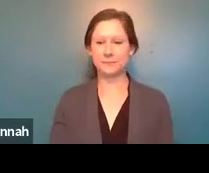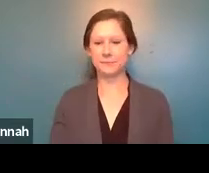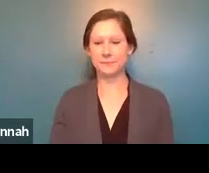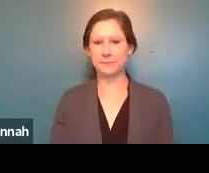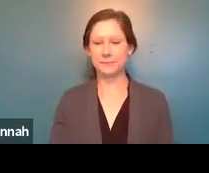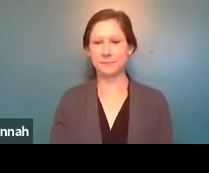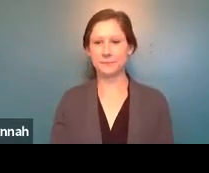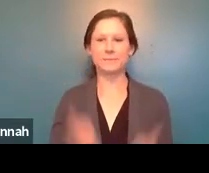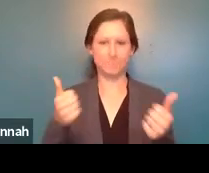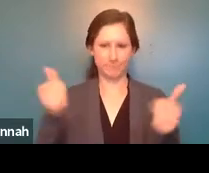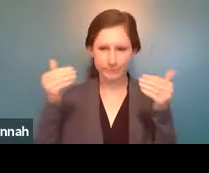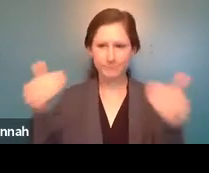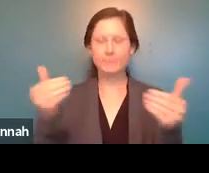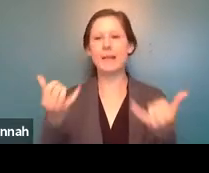Okay, here we go. Now we're going to do another poll.